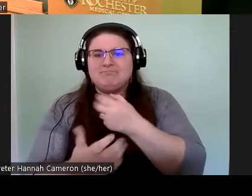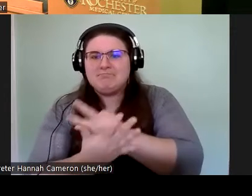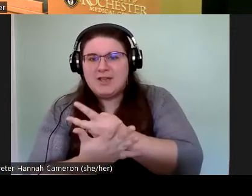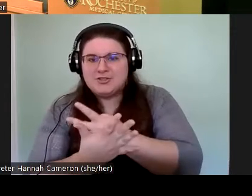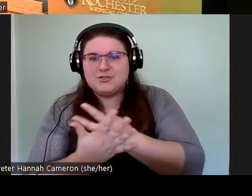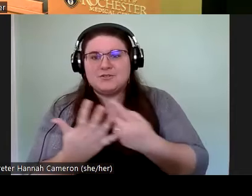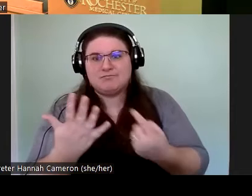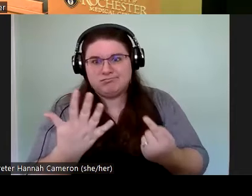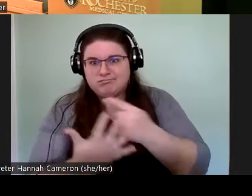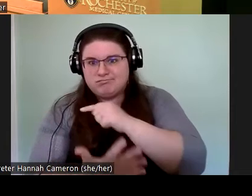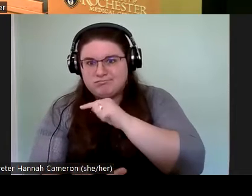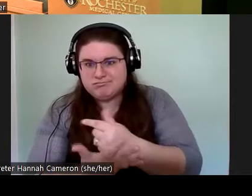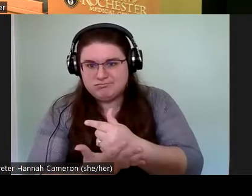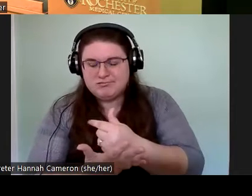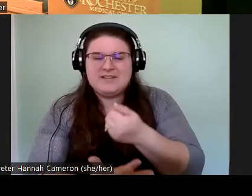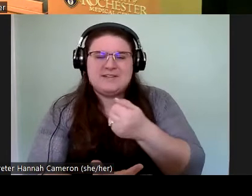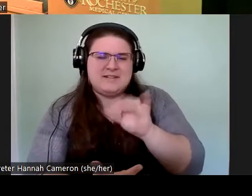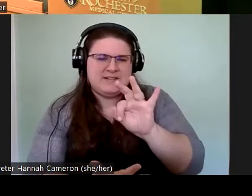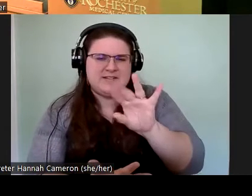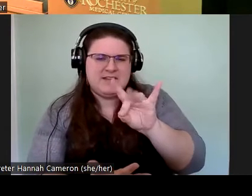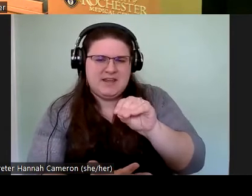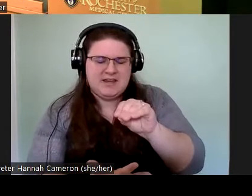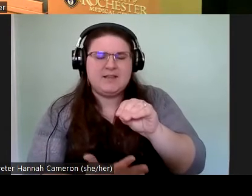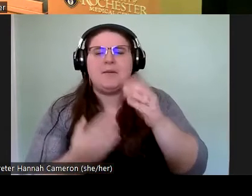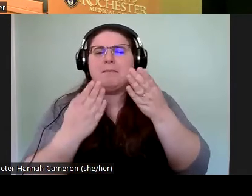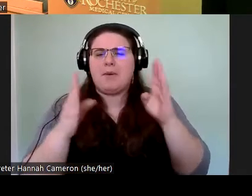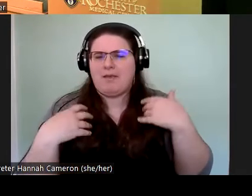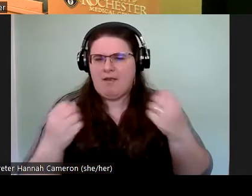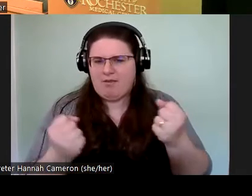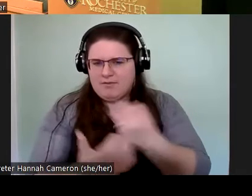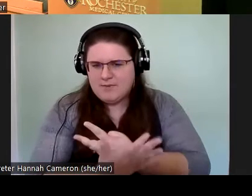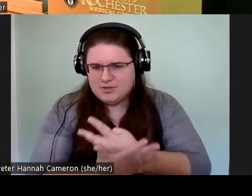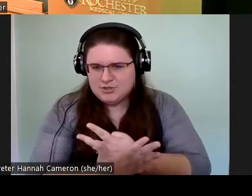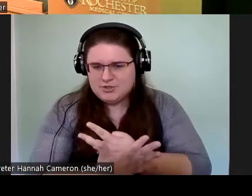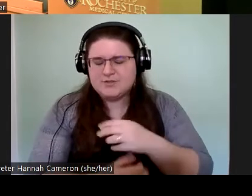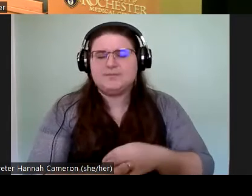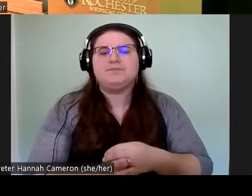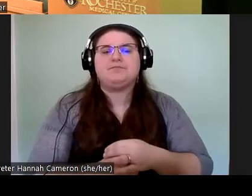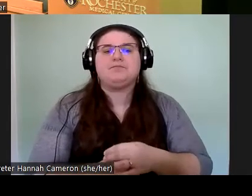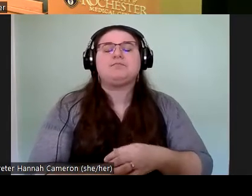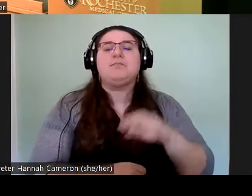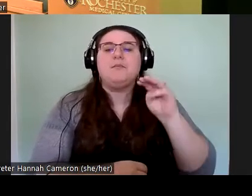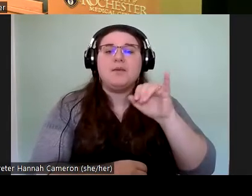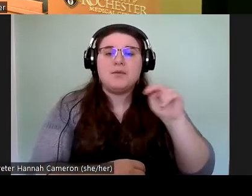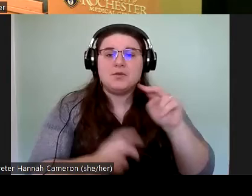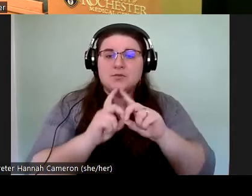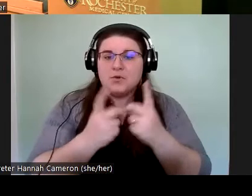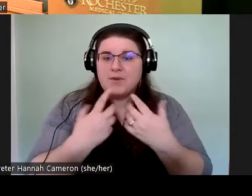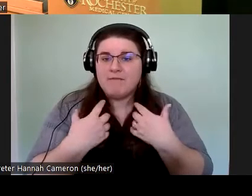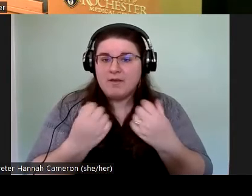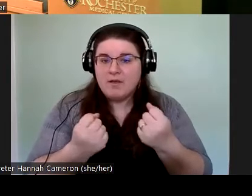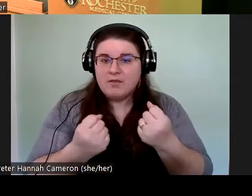in 1980 then following work at the Minnesota Department of Health as a community planner she